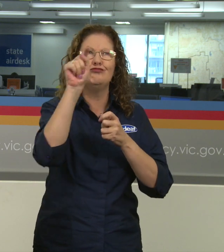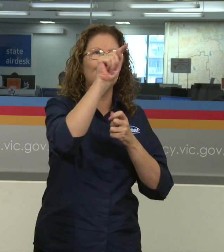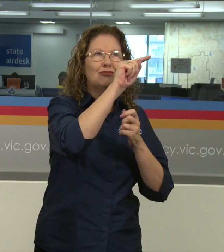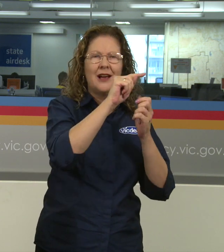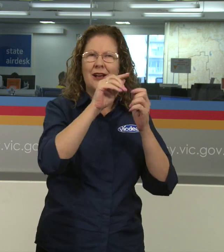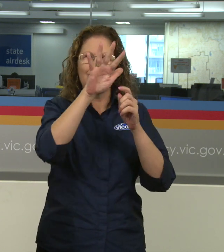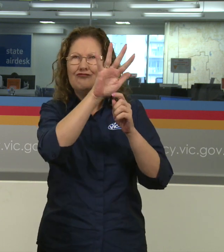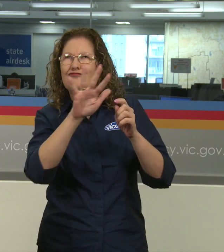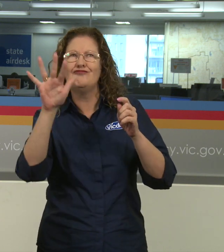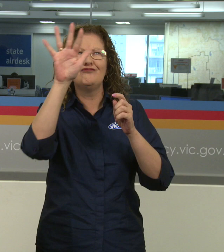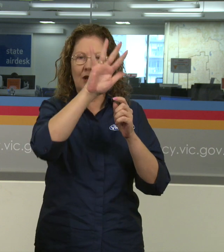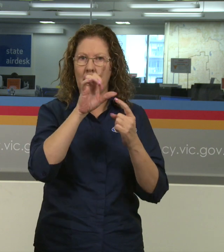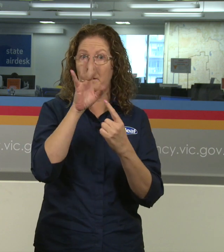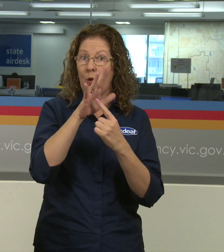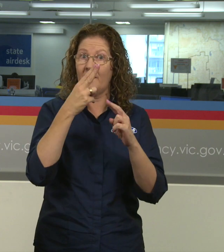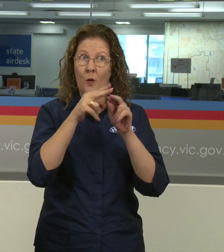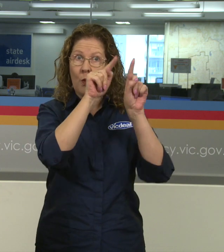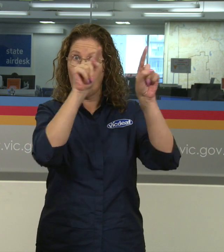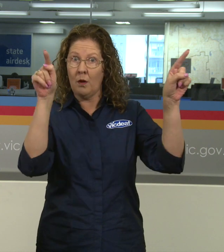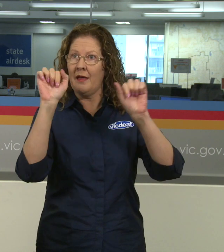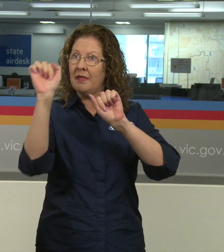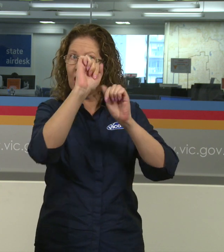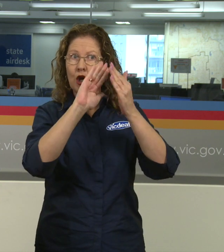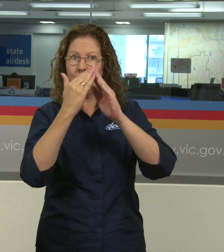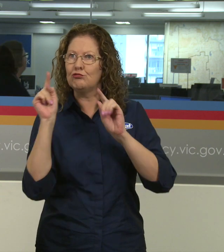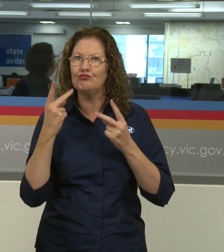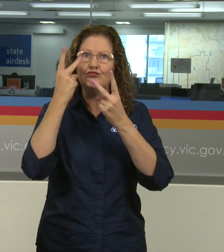is very important for their community and for you to still stay connected to Northern